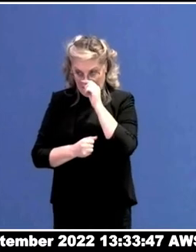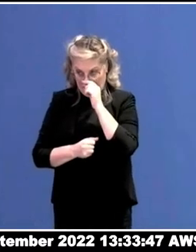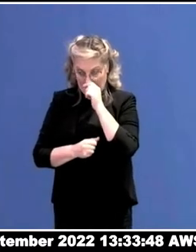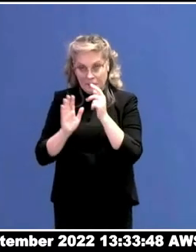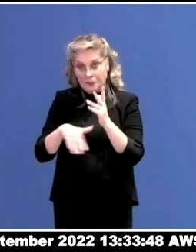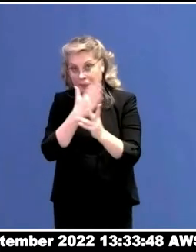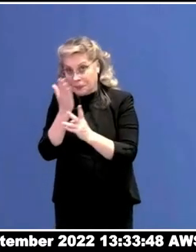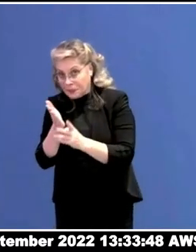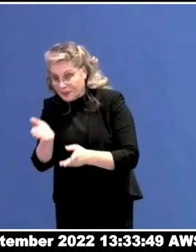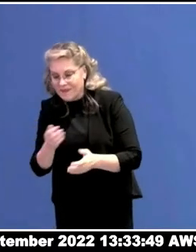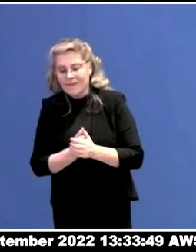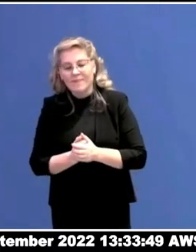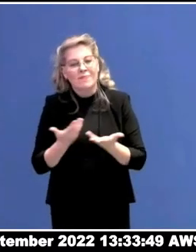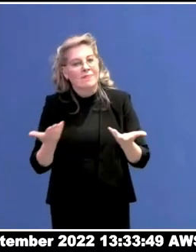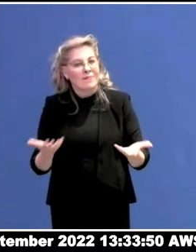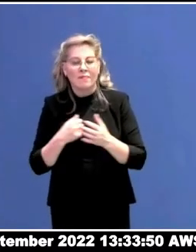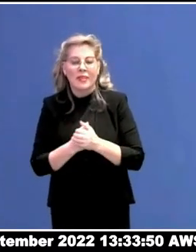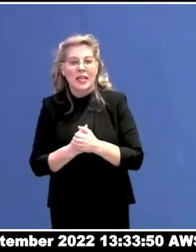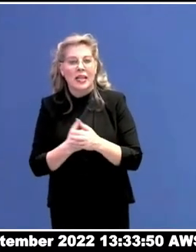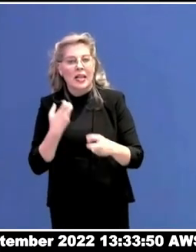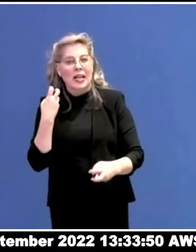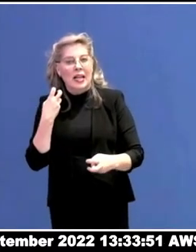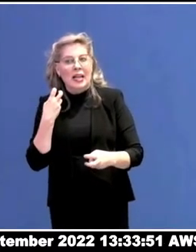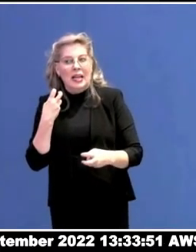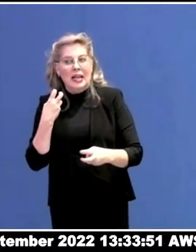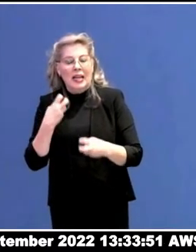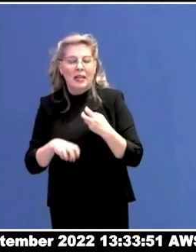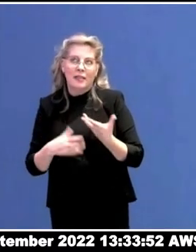Look, the issue is - so, in Queensland, Corrective Services used to have